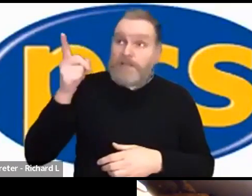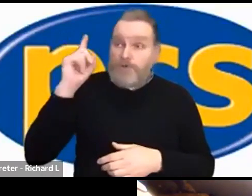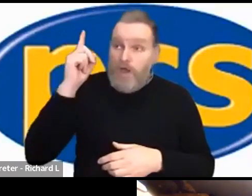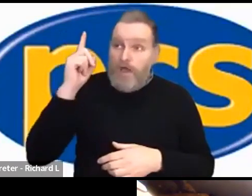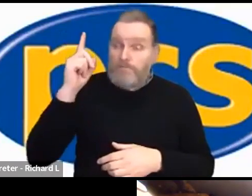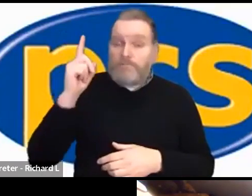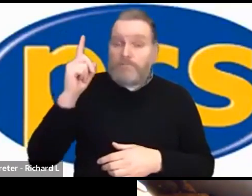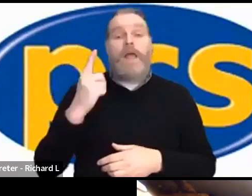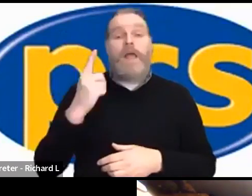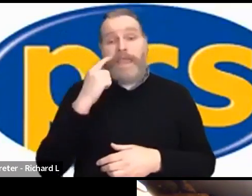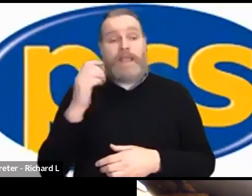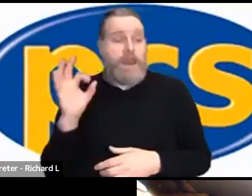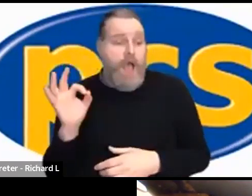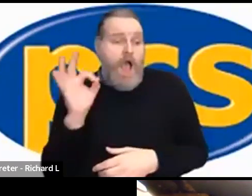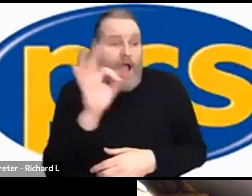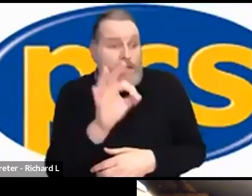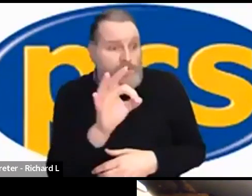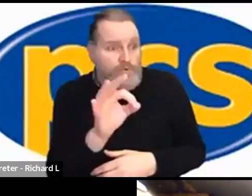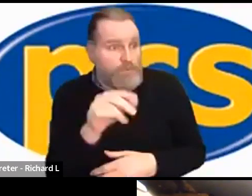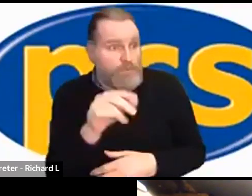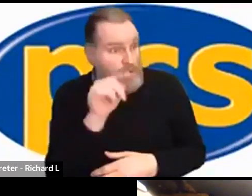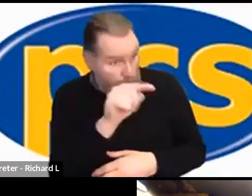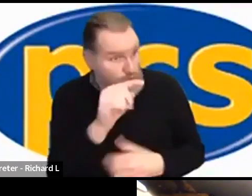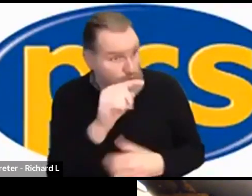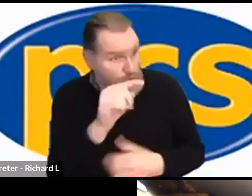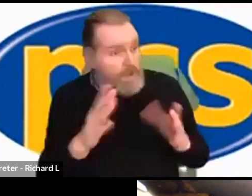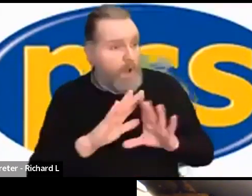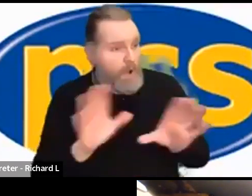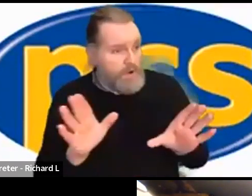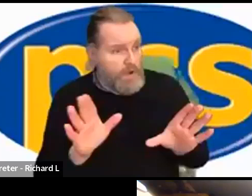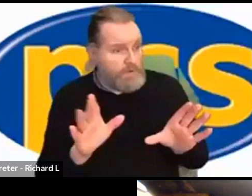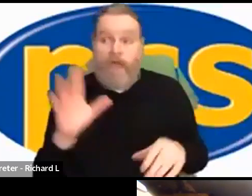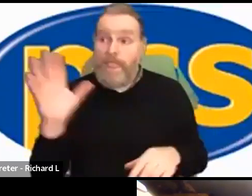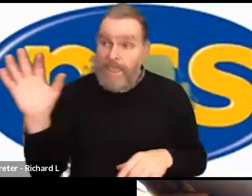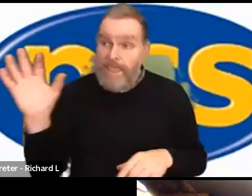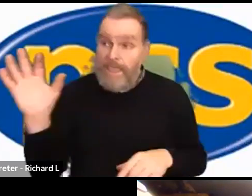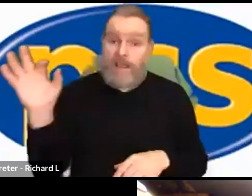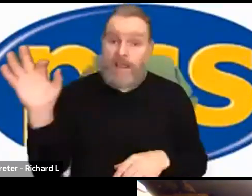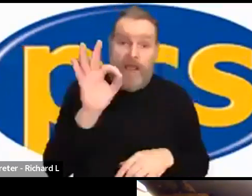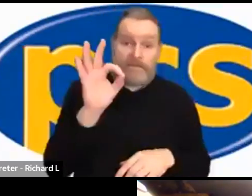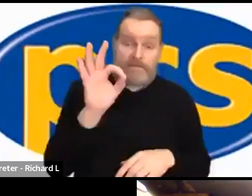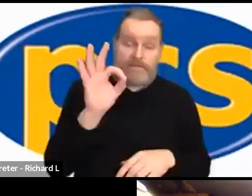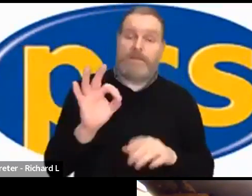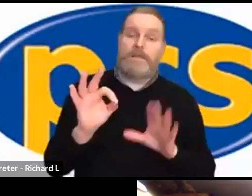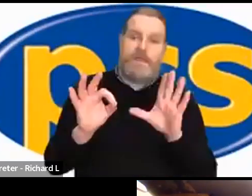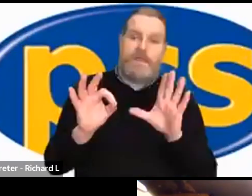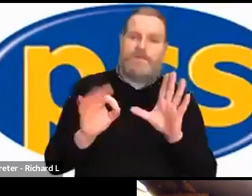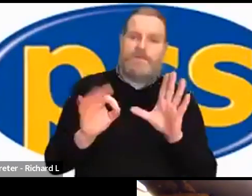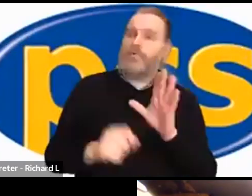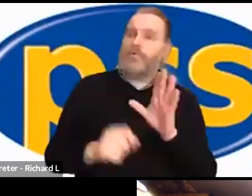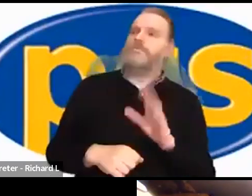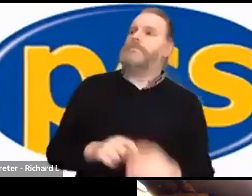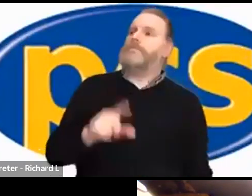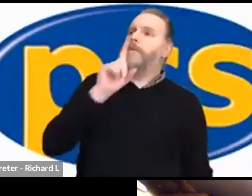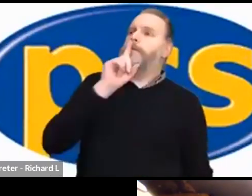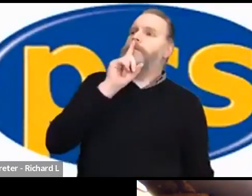Asking Asking what they're going to ask But nobody needs answer. They do not have the right